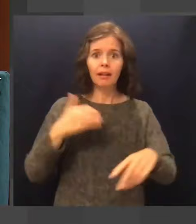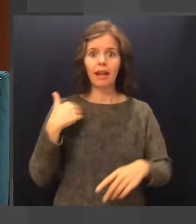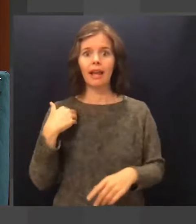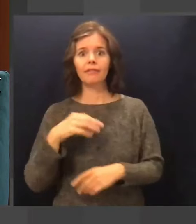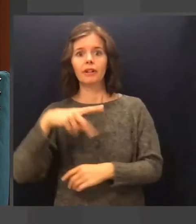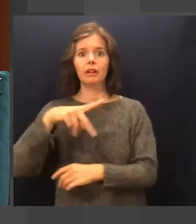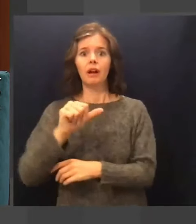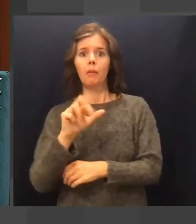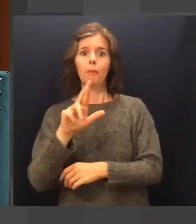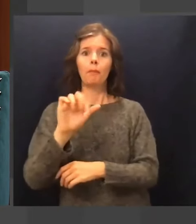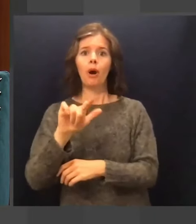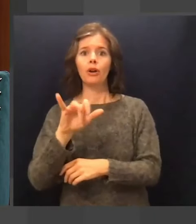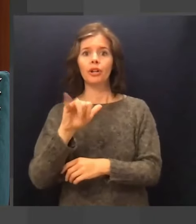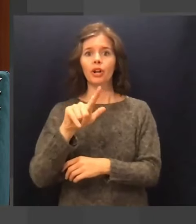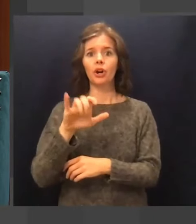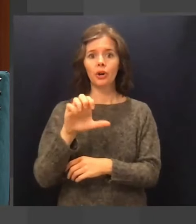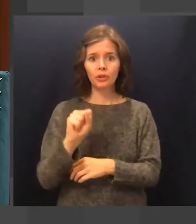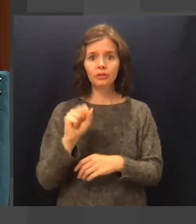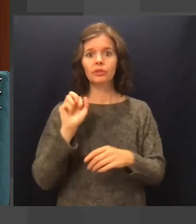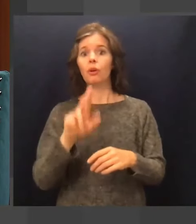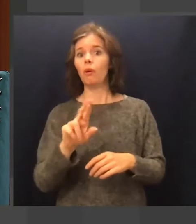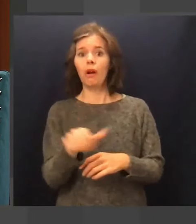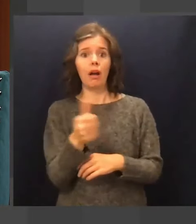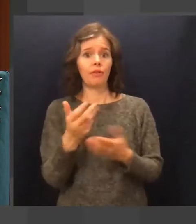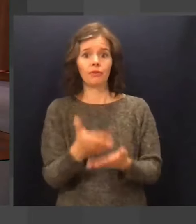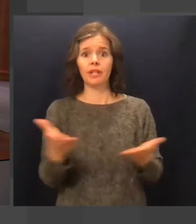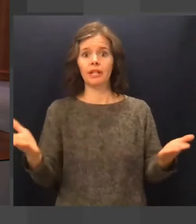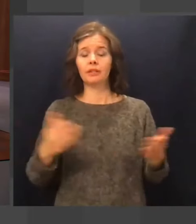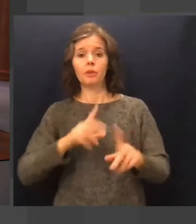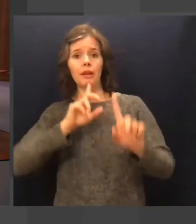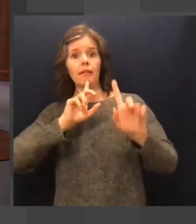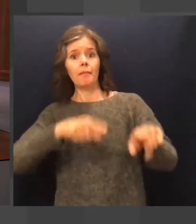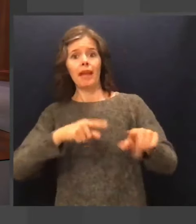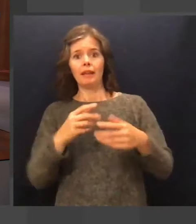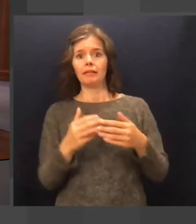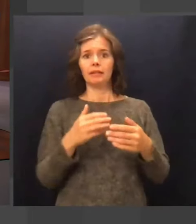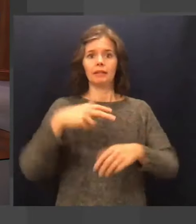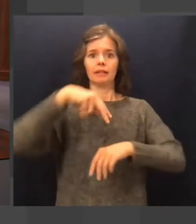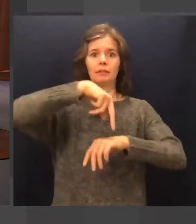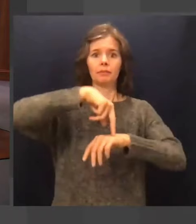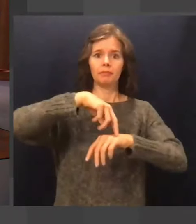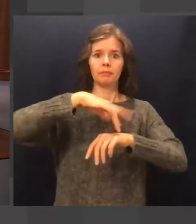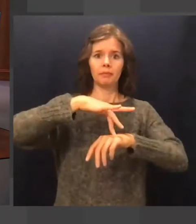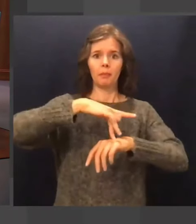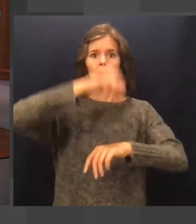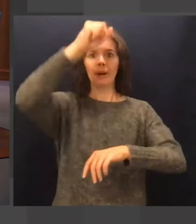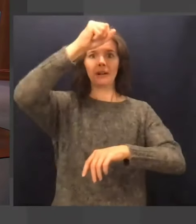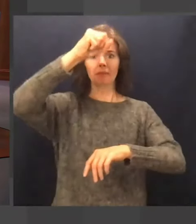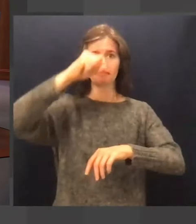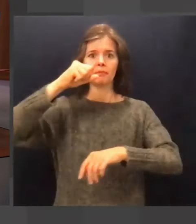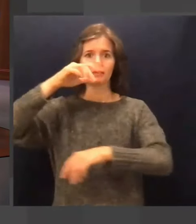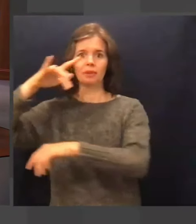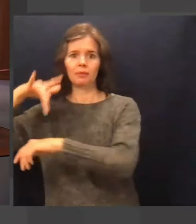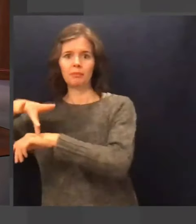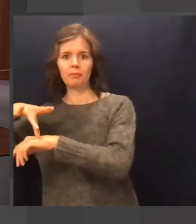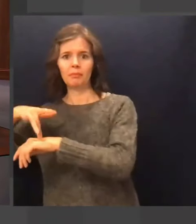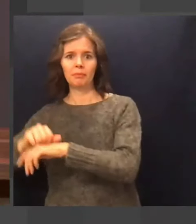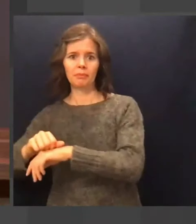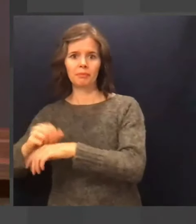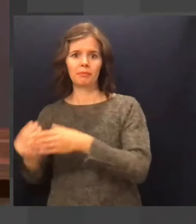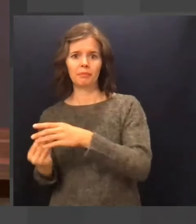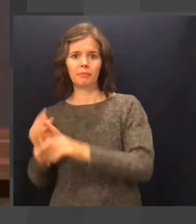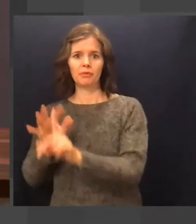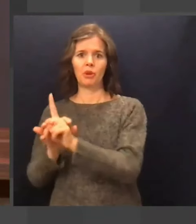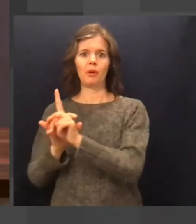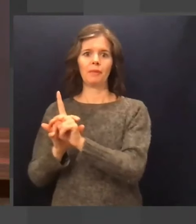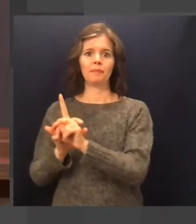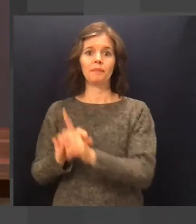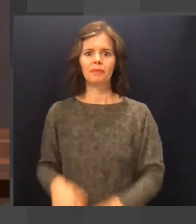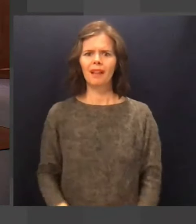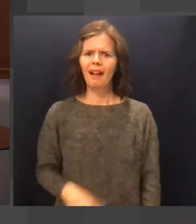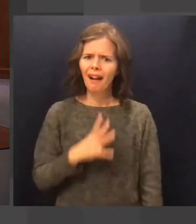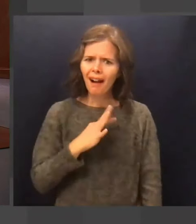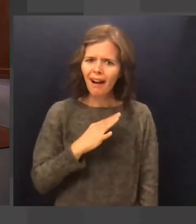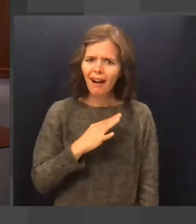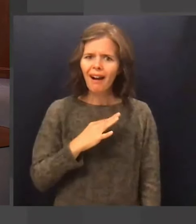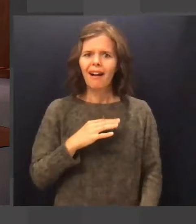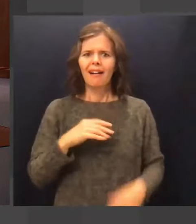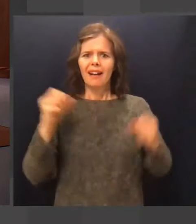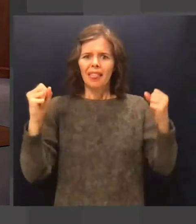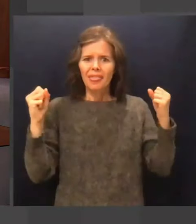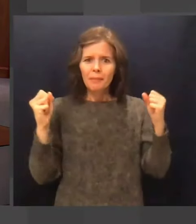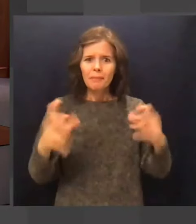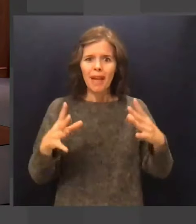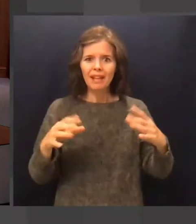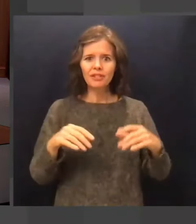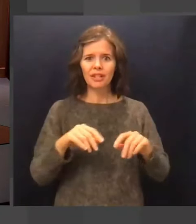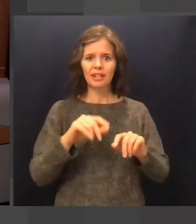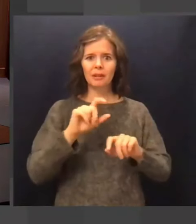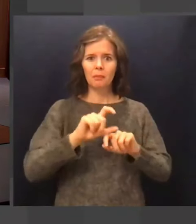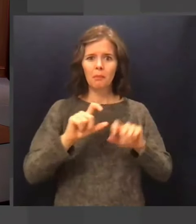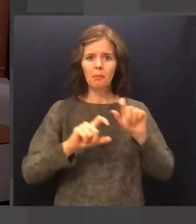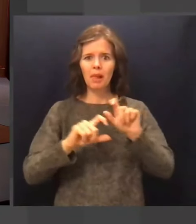YOU CAN ADD PARTICLES OR IN THIS